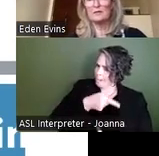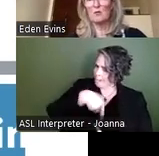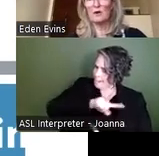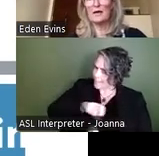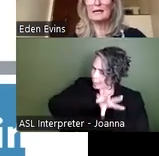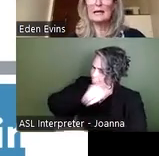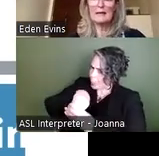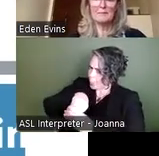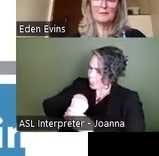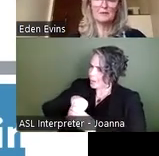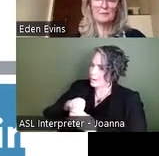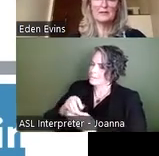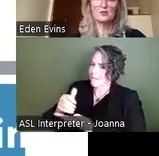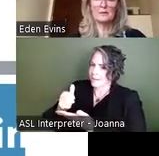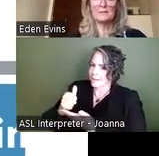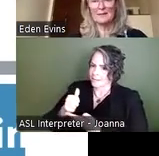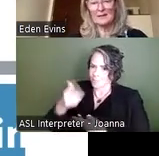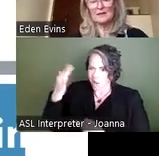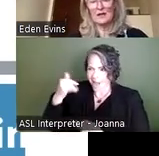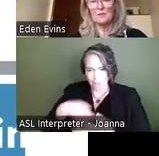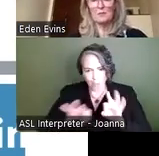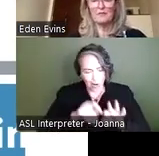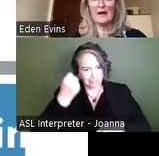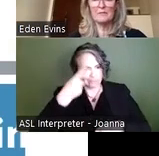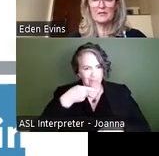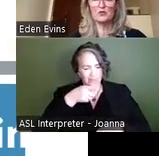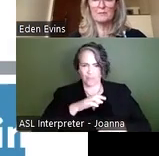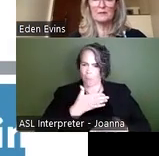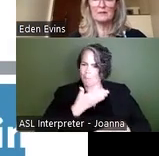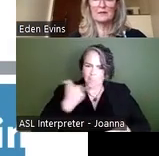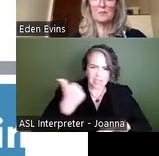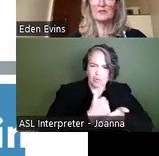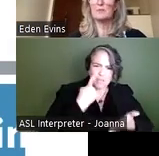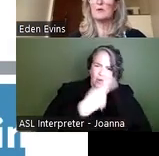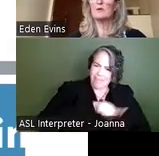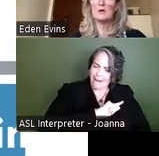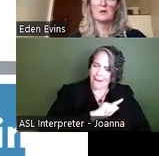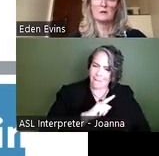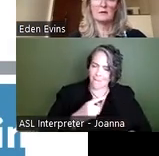that work and get them the best treatment, you know, provide the best treatment that's possible.